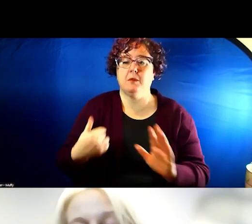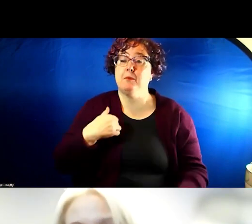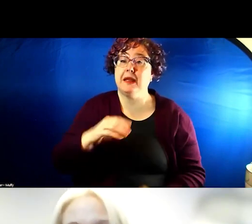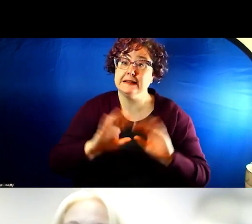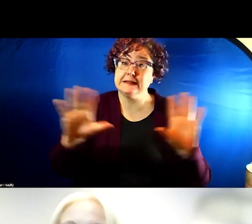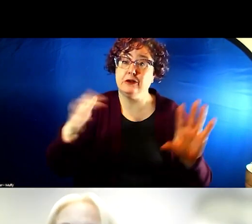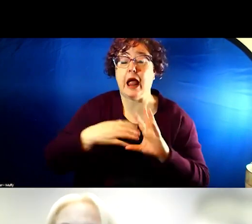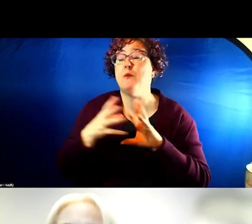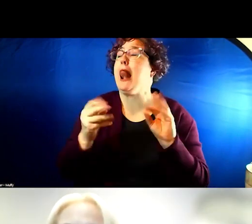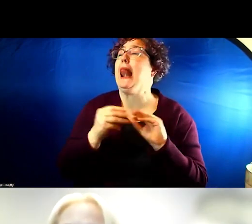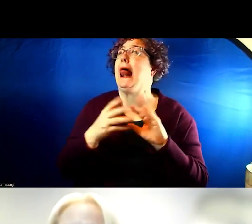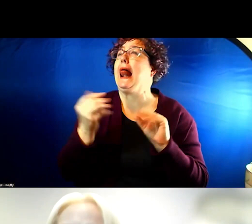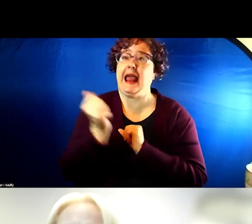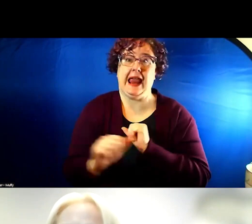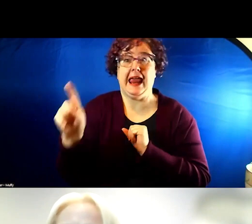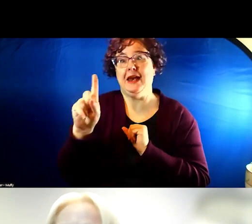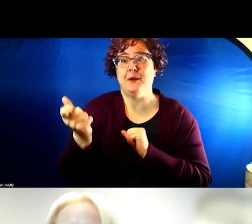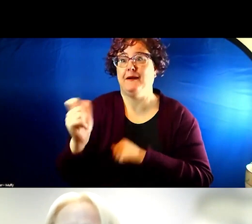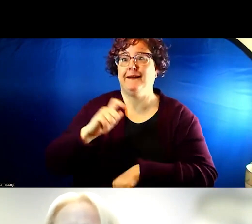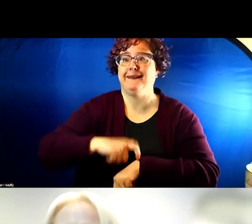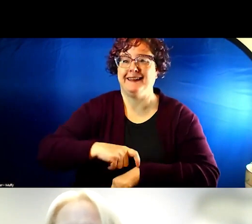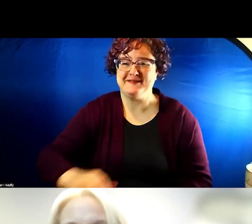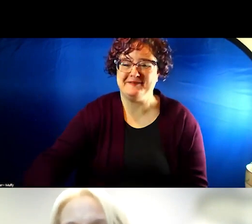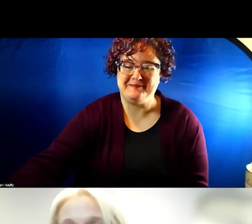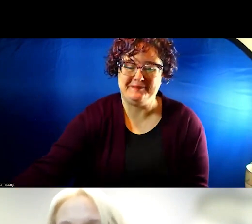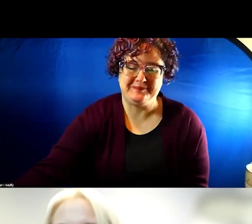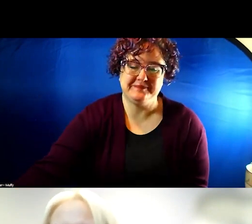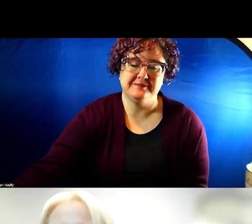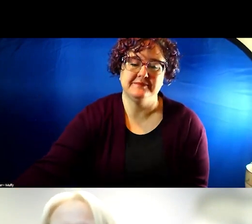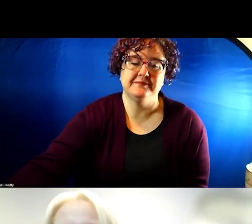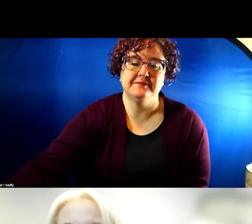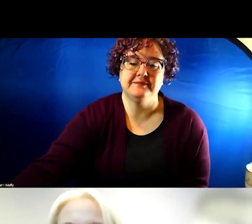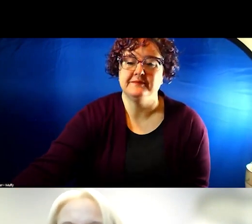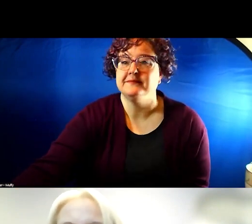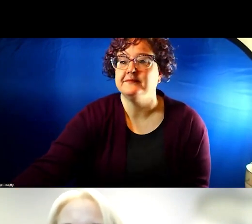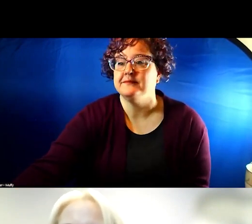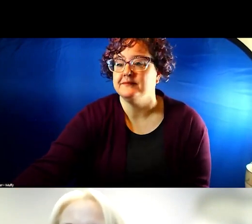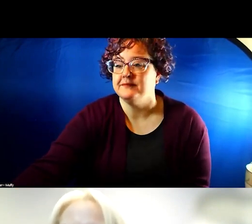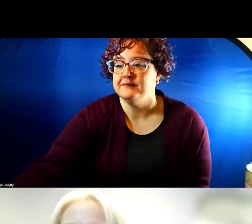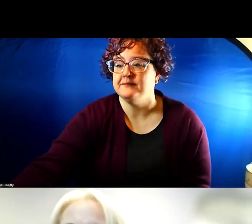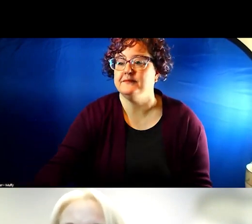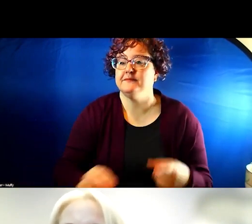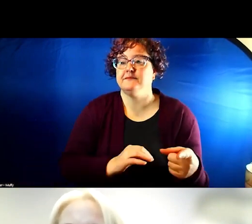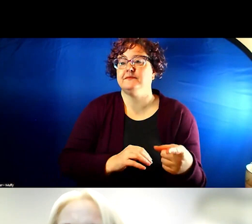TIME TRYING TO HELP THEM UNDERSTAND AND VISUALIZE.